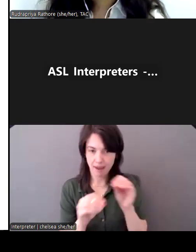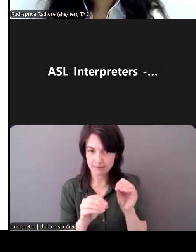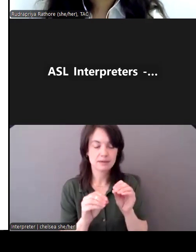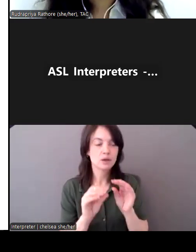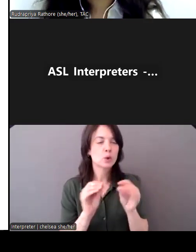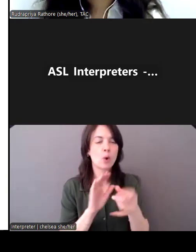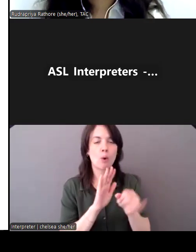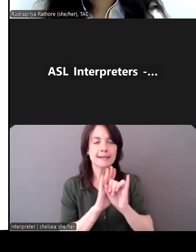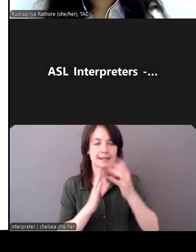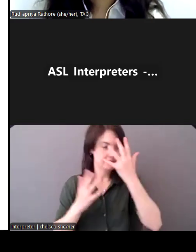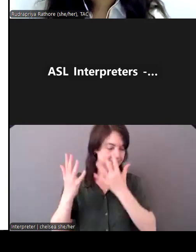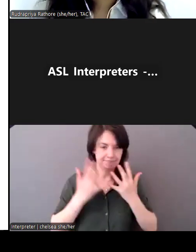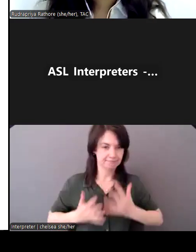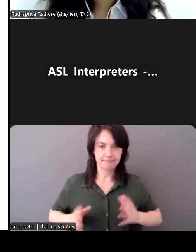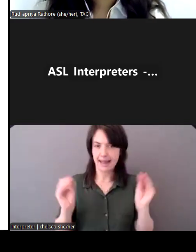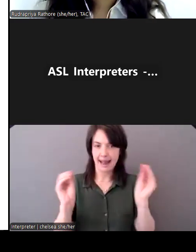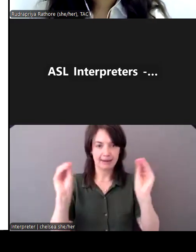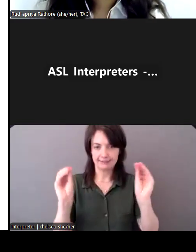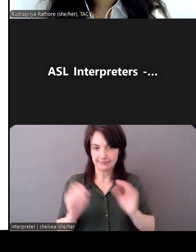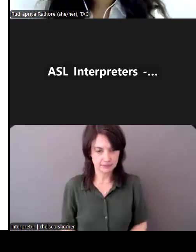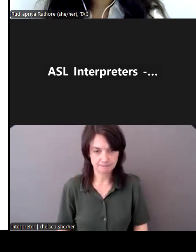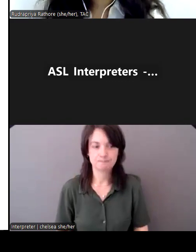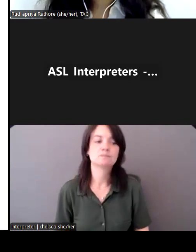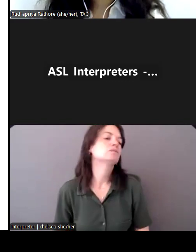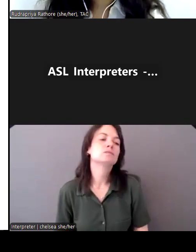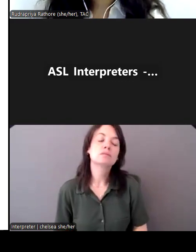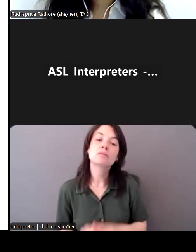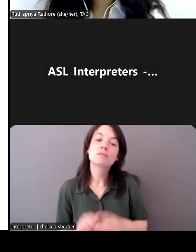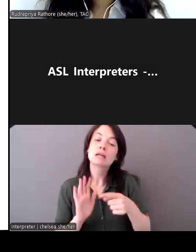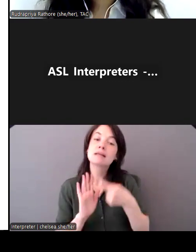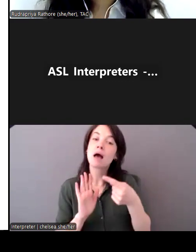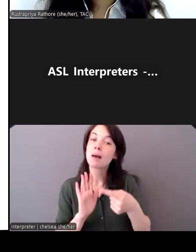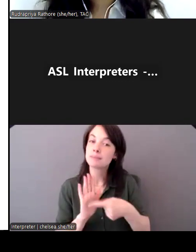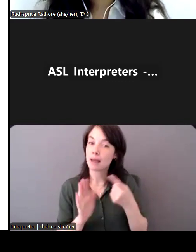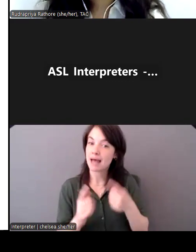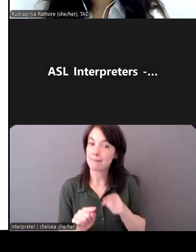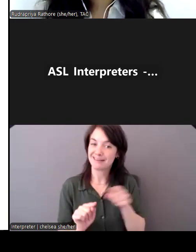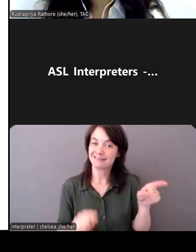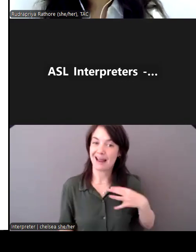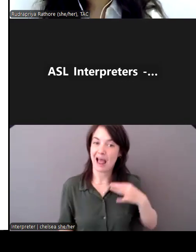anywhere in the document sometimes people keep don't don't realize that their name